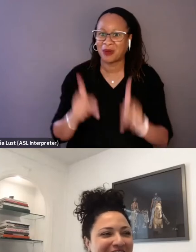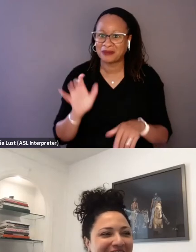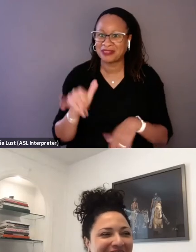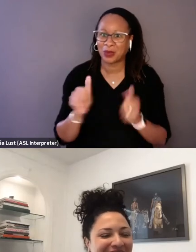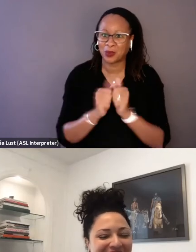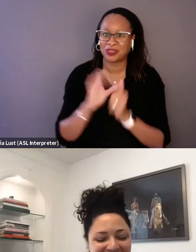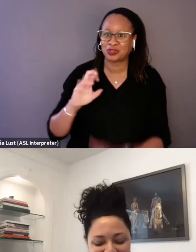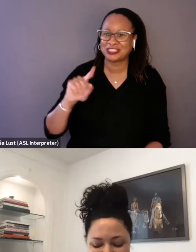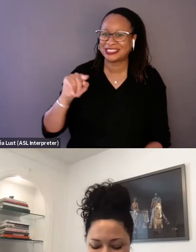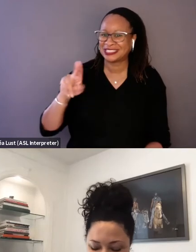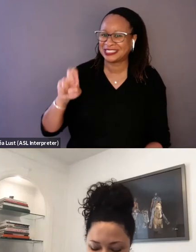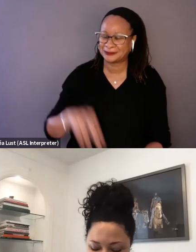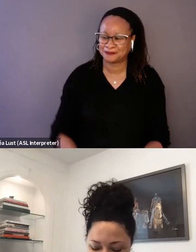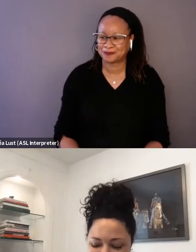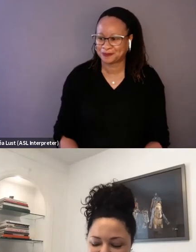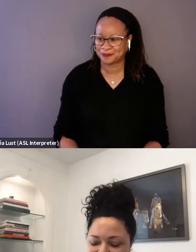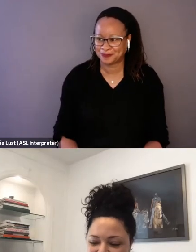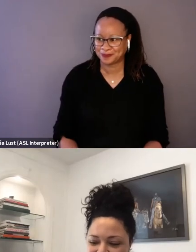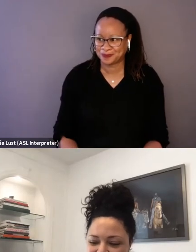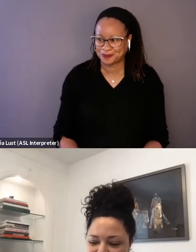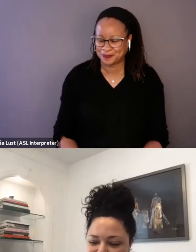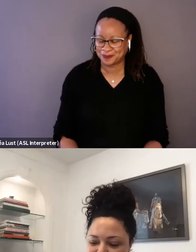but I think two things,